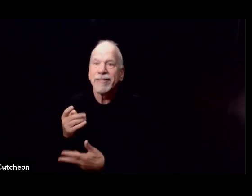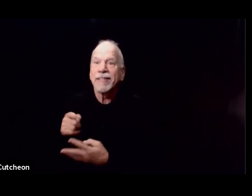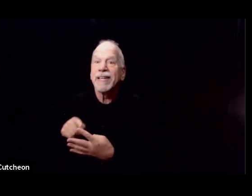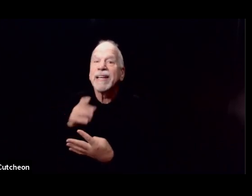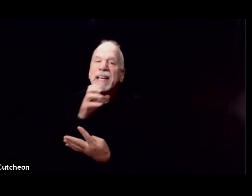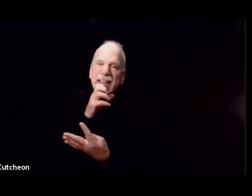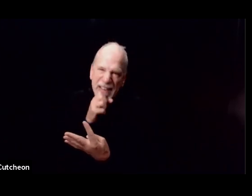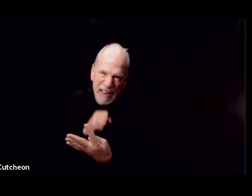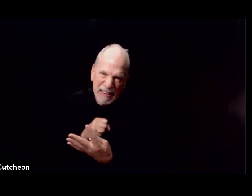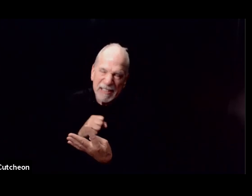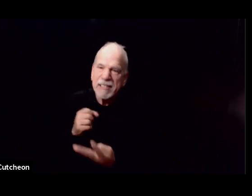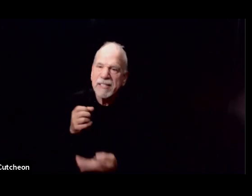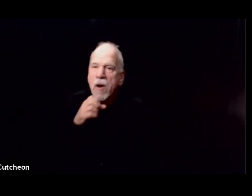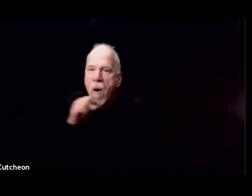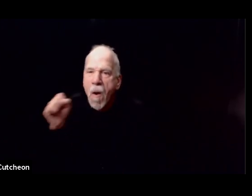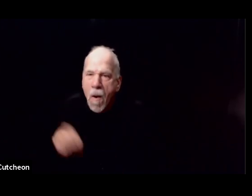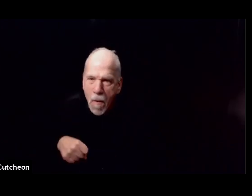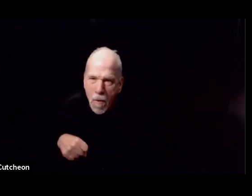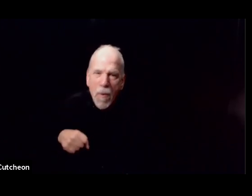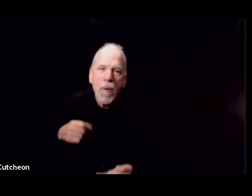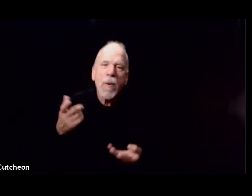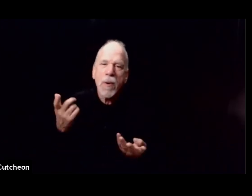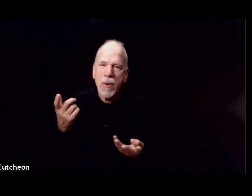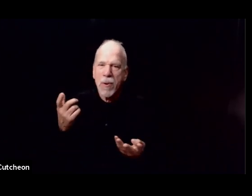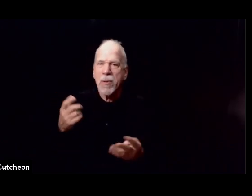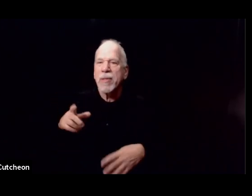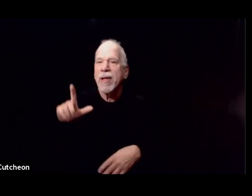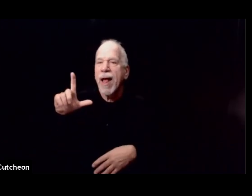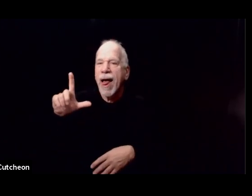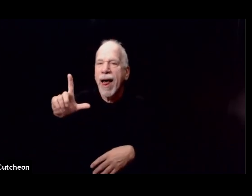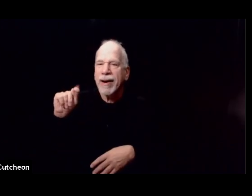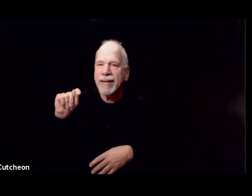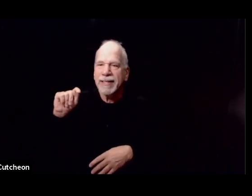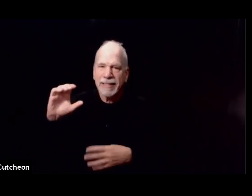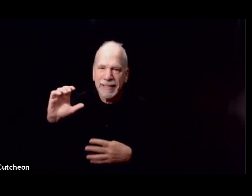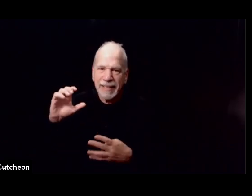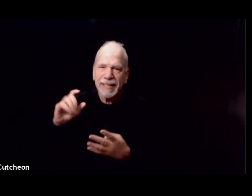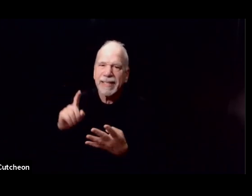two persons in Dakota County, one each in Ramsey and St.